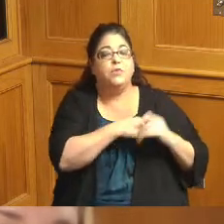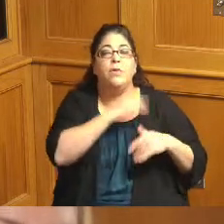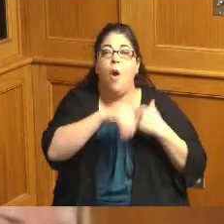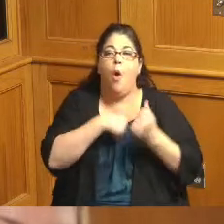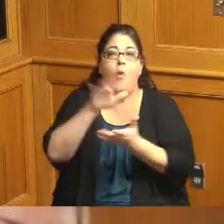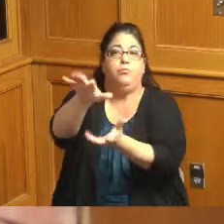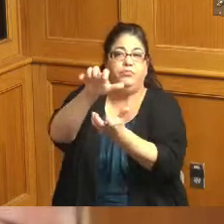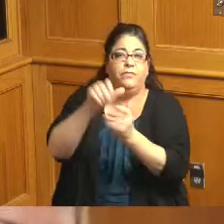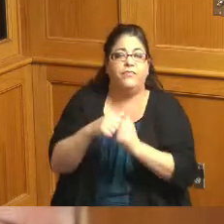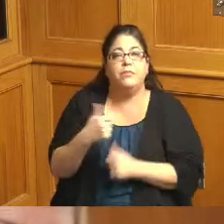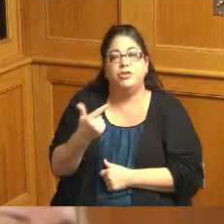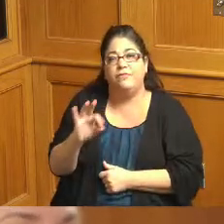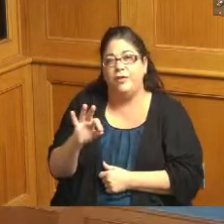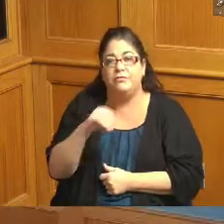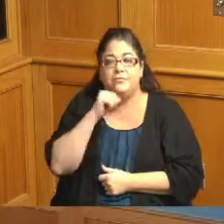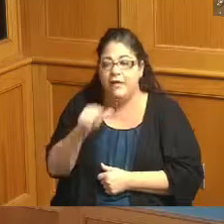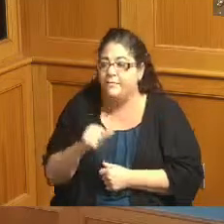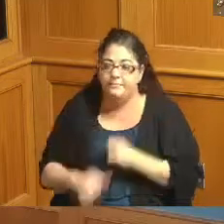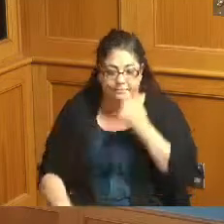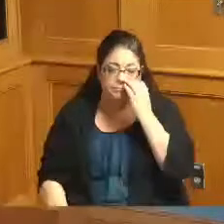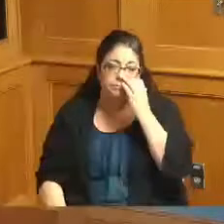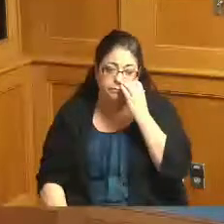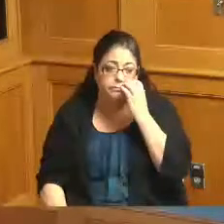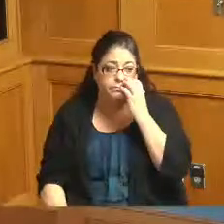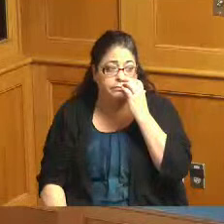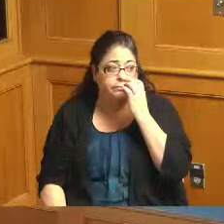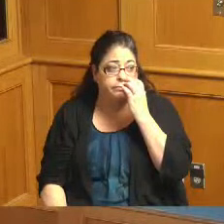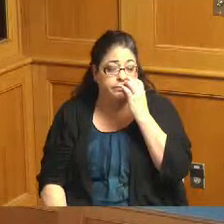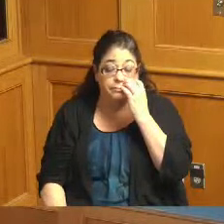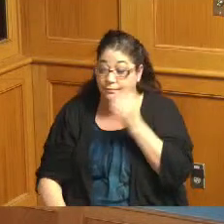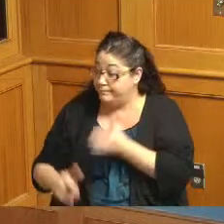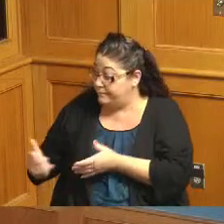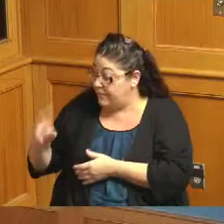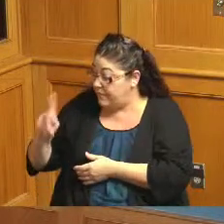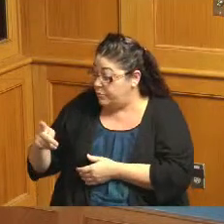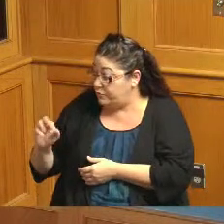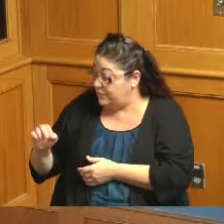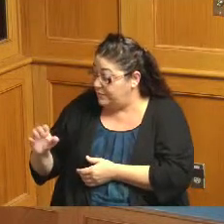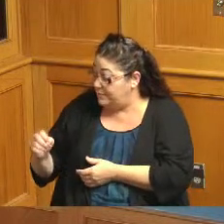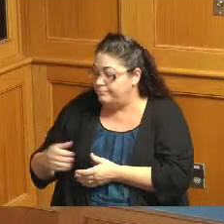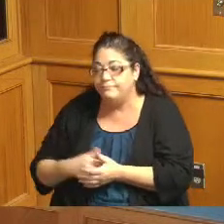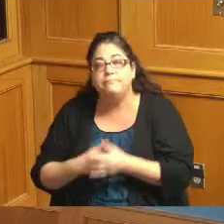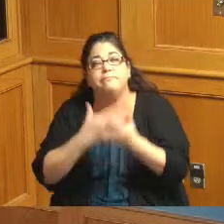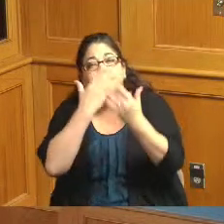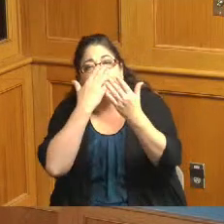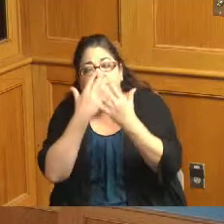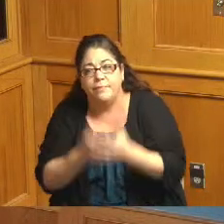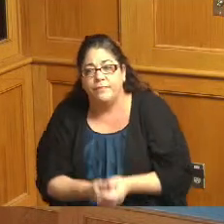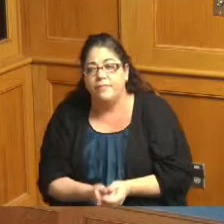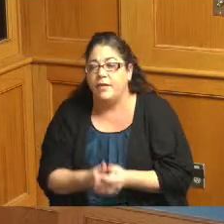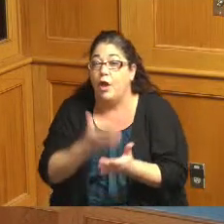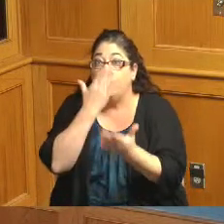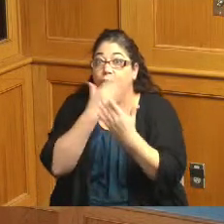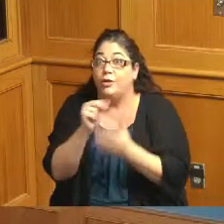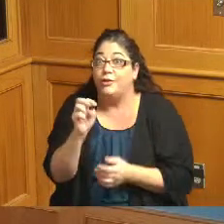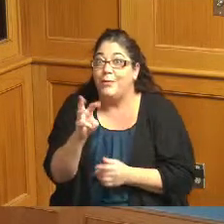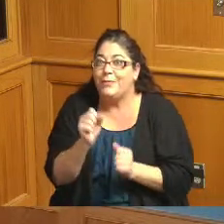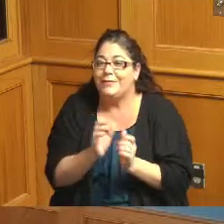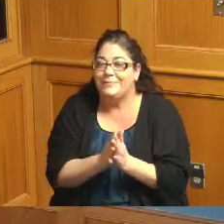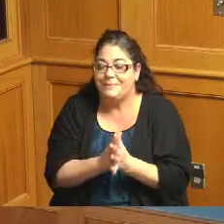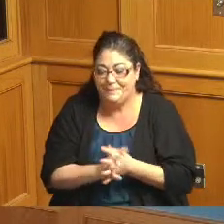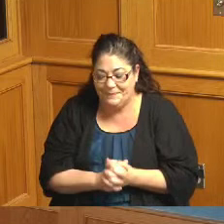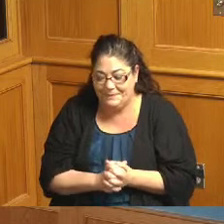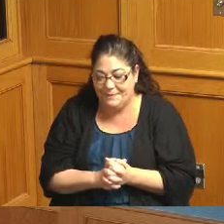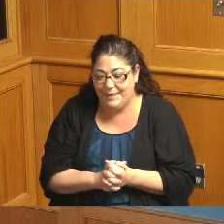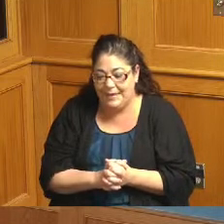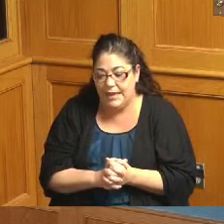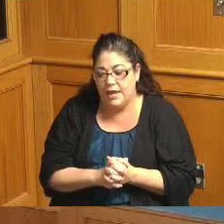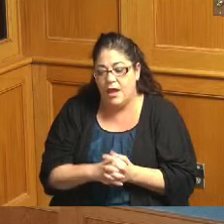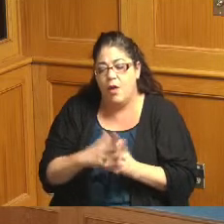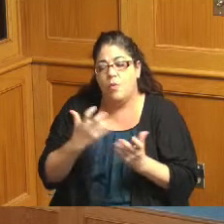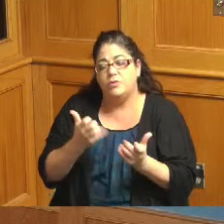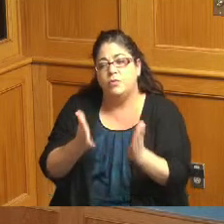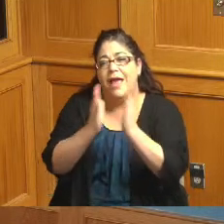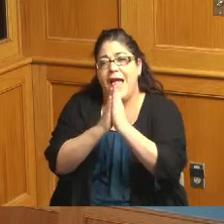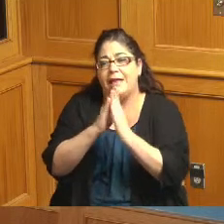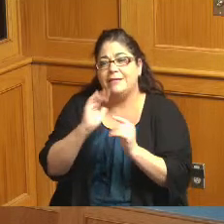thank you so much Vice President Reece thank you very good news wanted to ask about poll workers